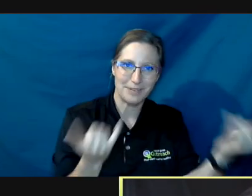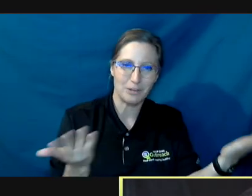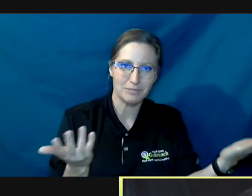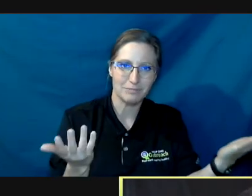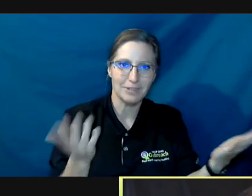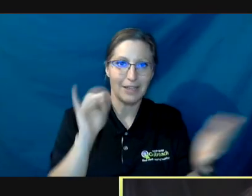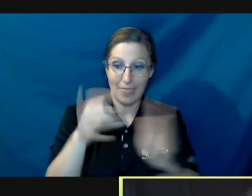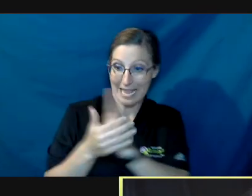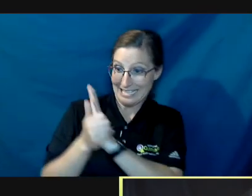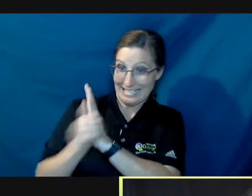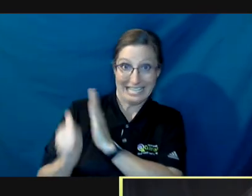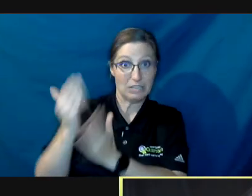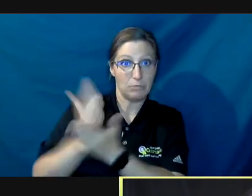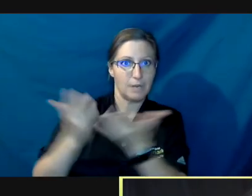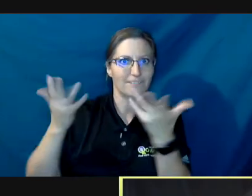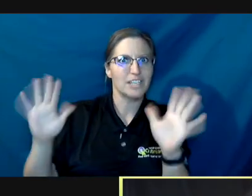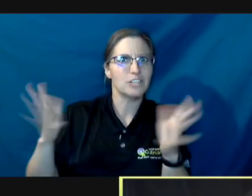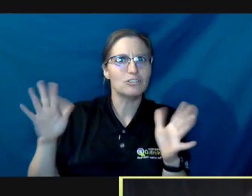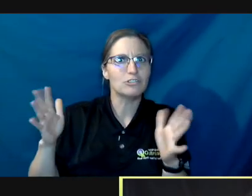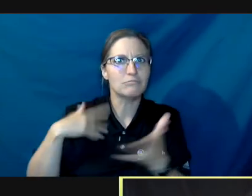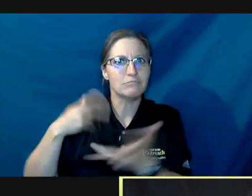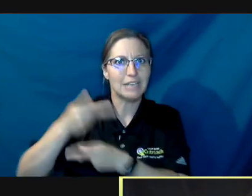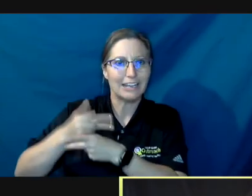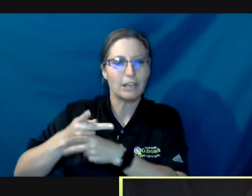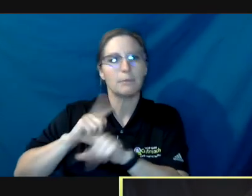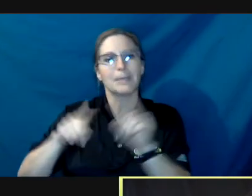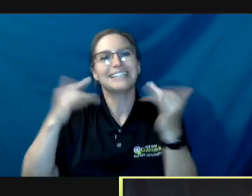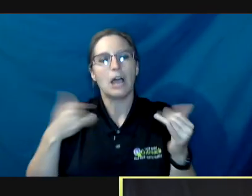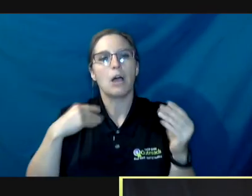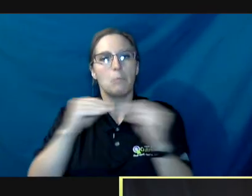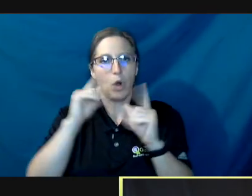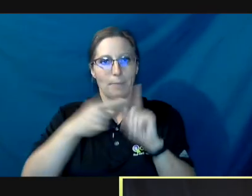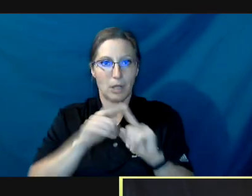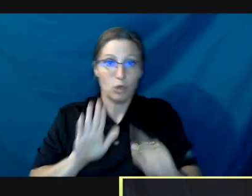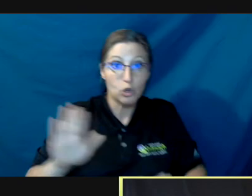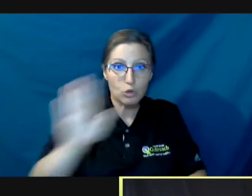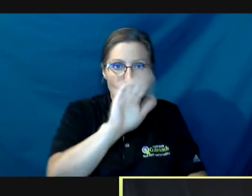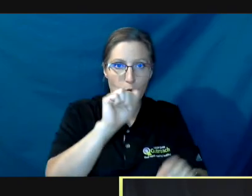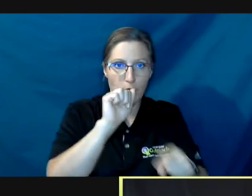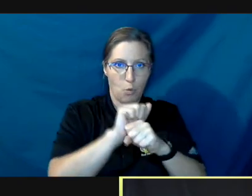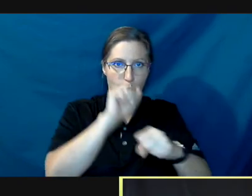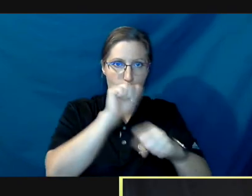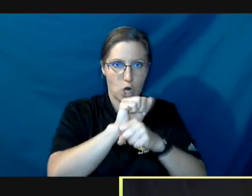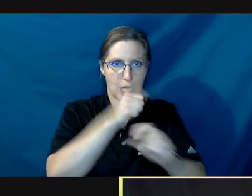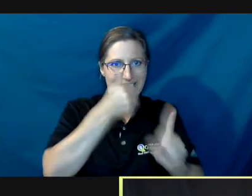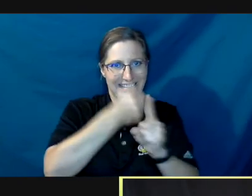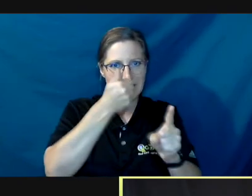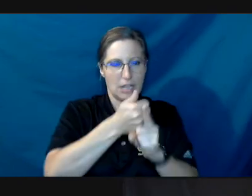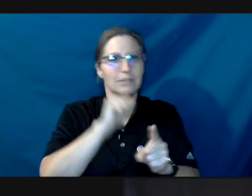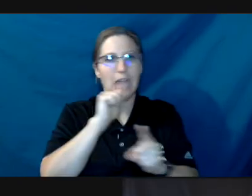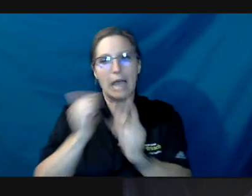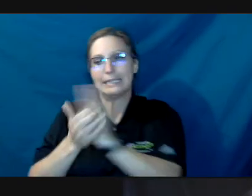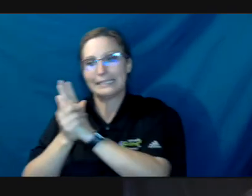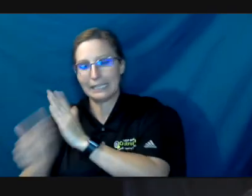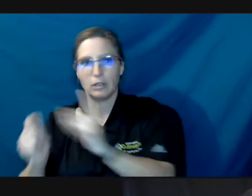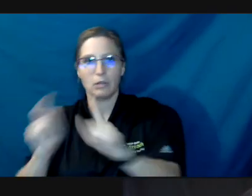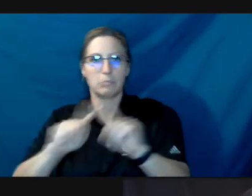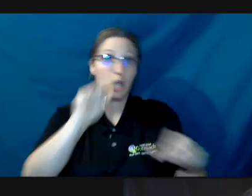We have that skill portion is already present. It's more about our work as an effective educator.